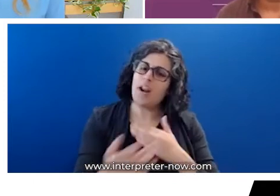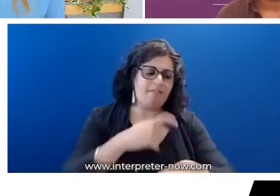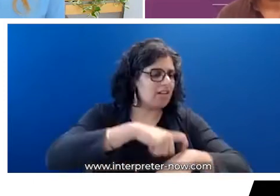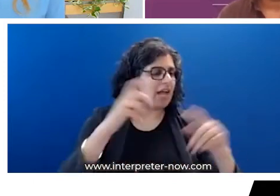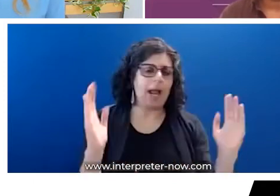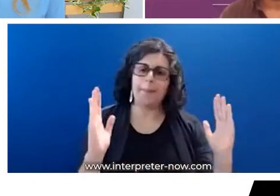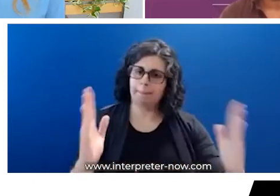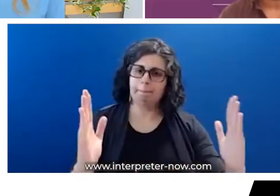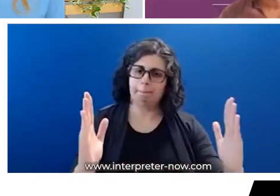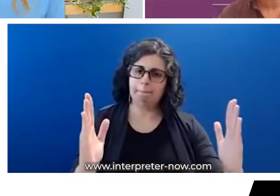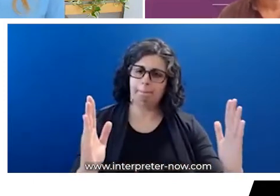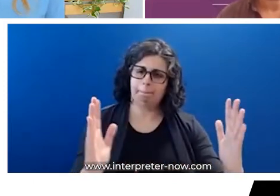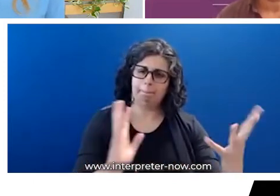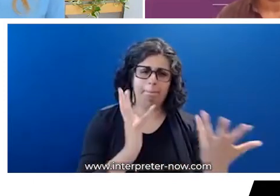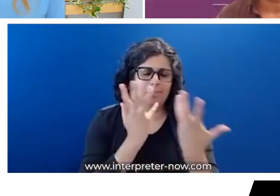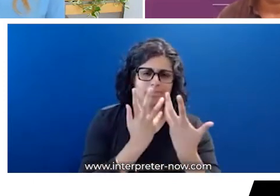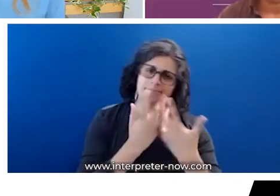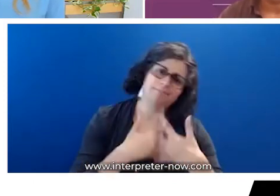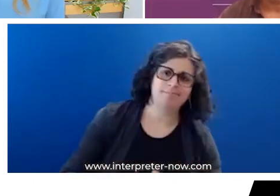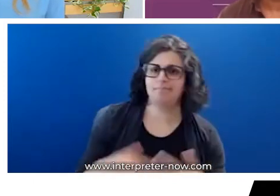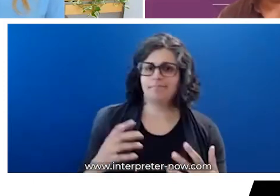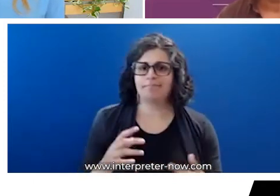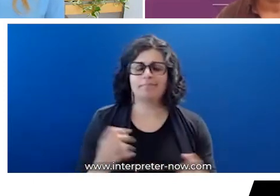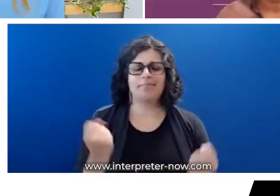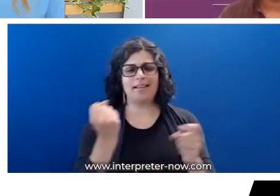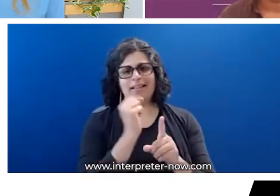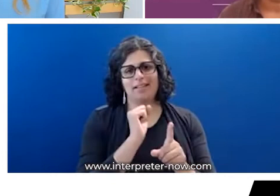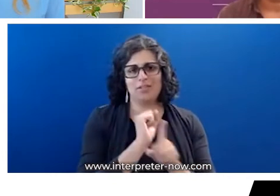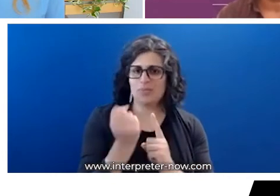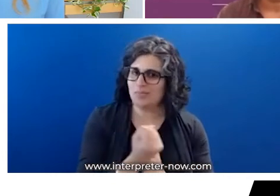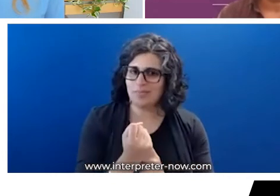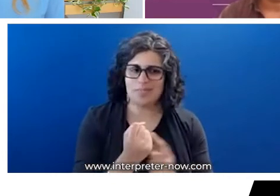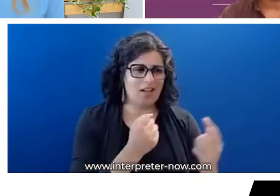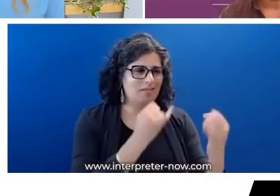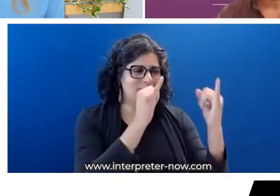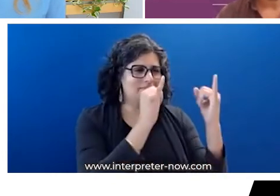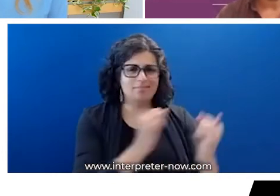based upon, you know, so many circumstances that are unique from organization to organization.